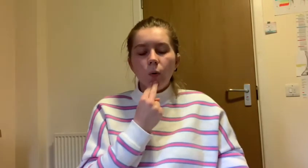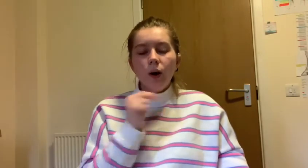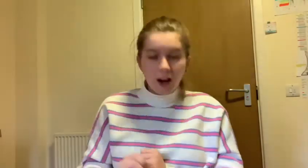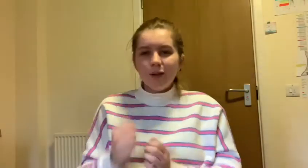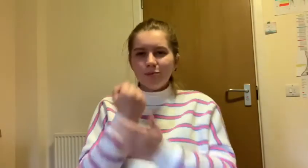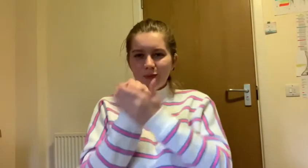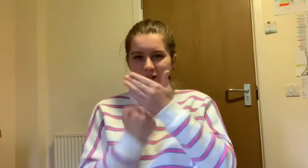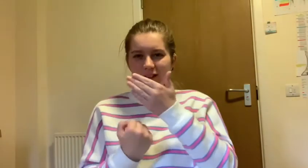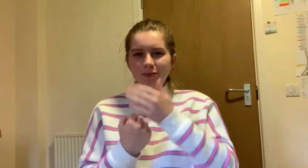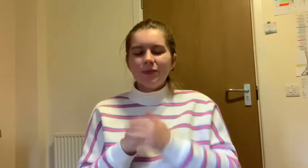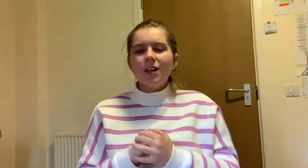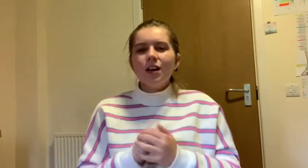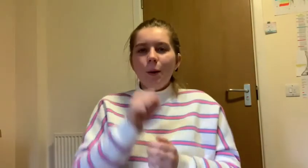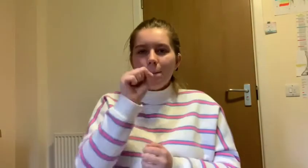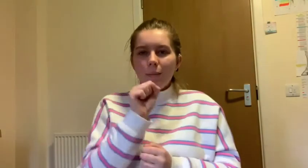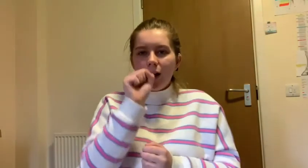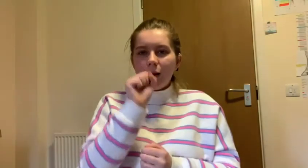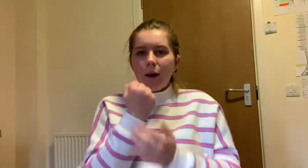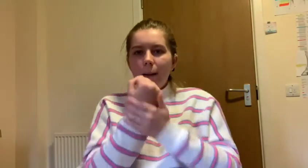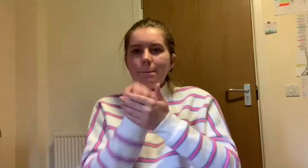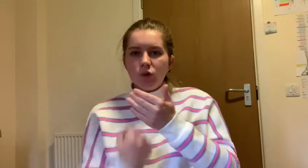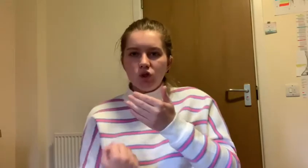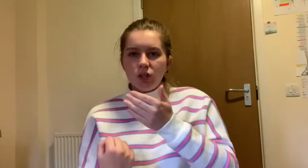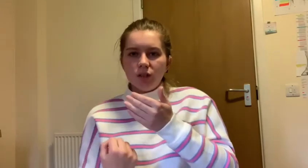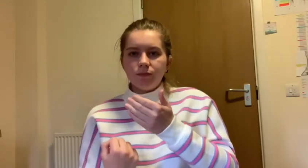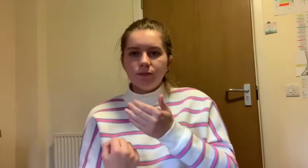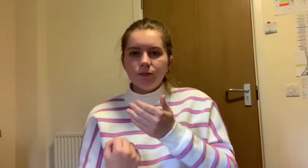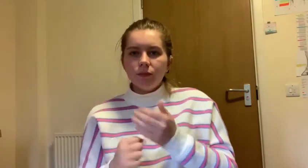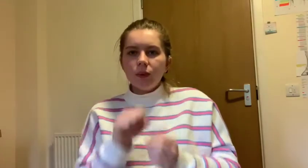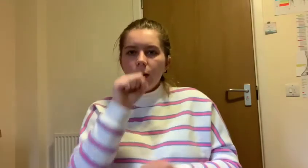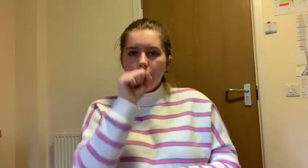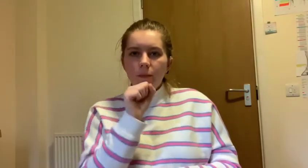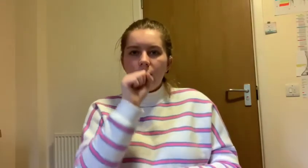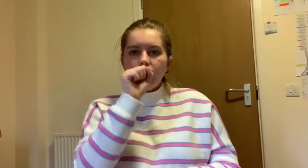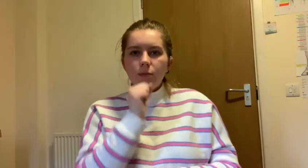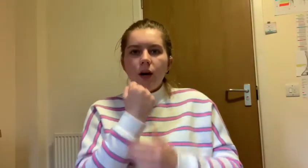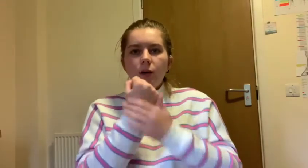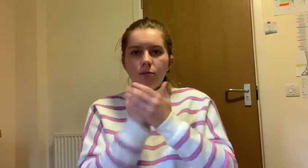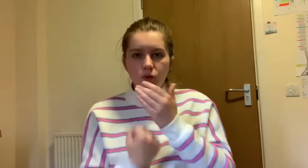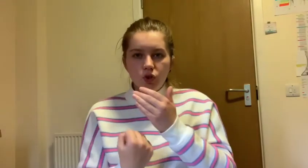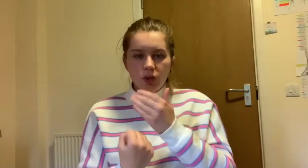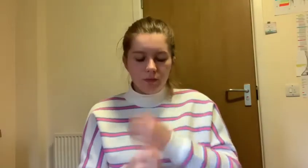Ah "Bungee" "Mic mic bungee" x2